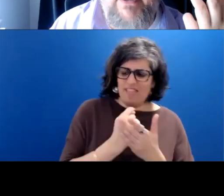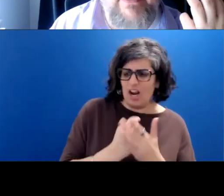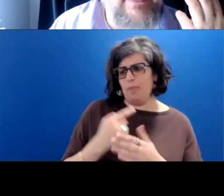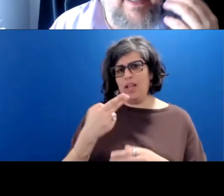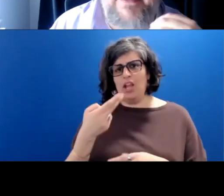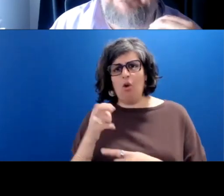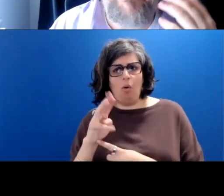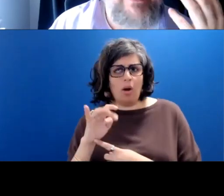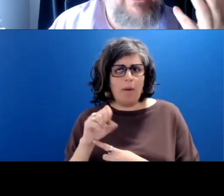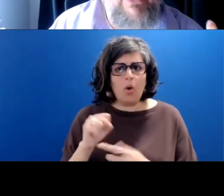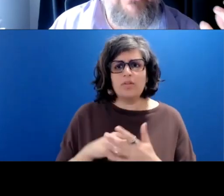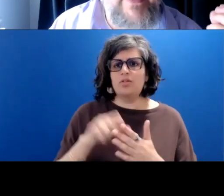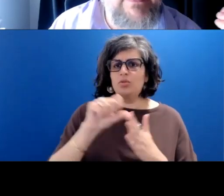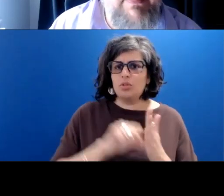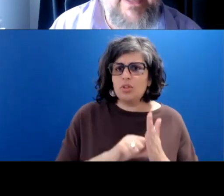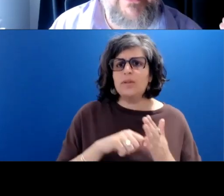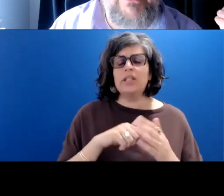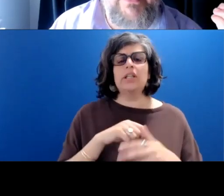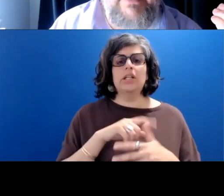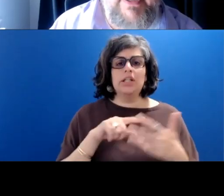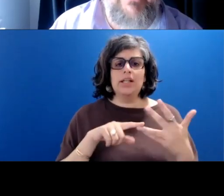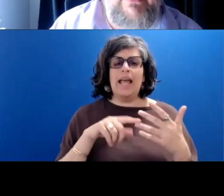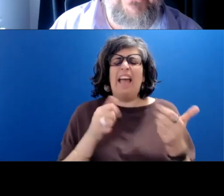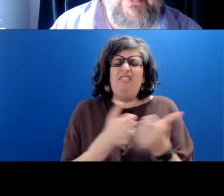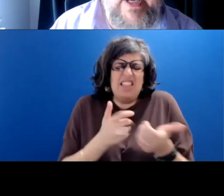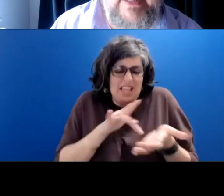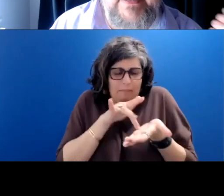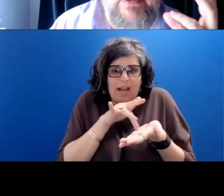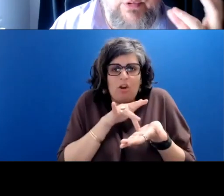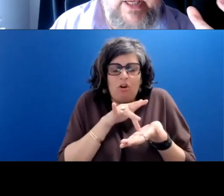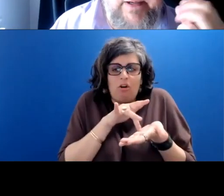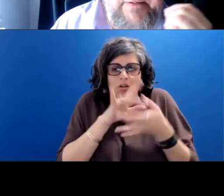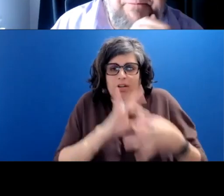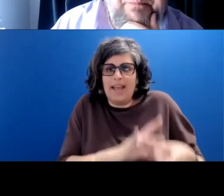about all things medical and mental health trans related.